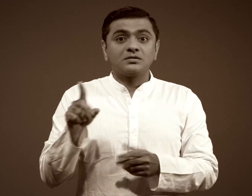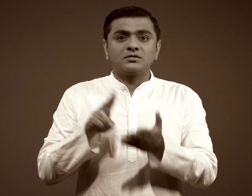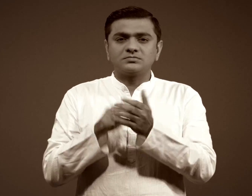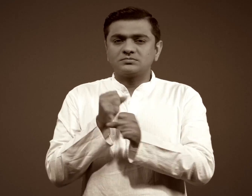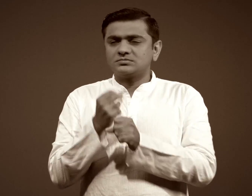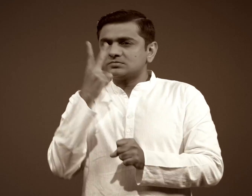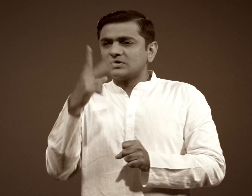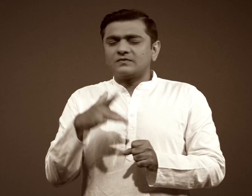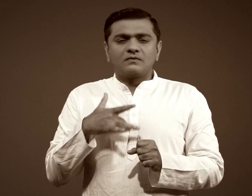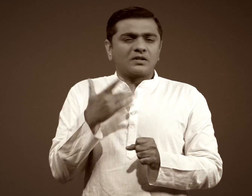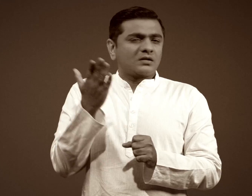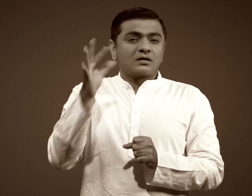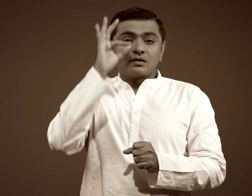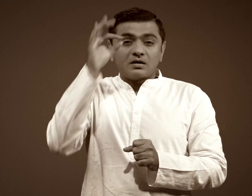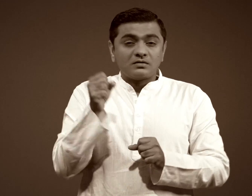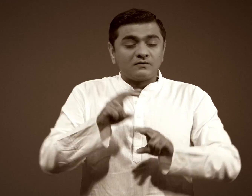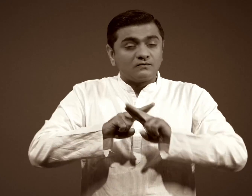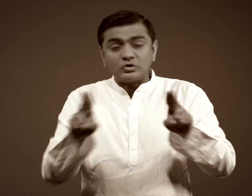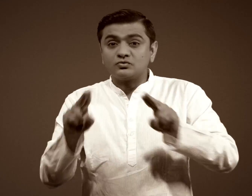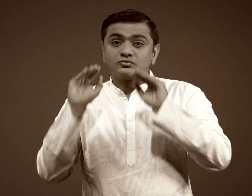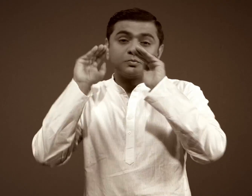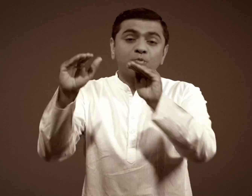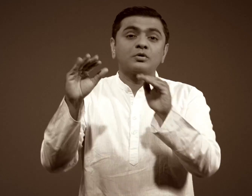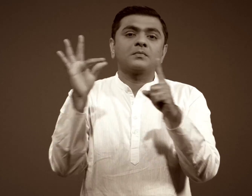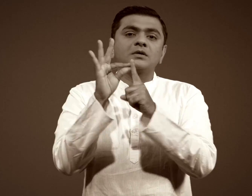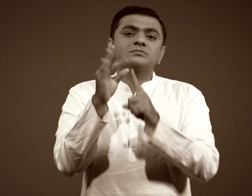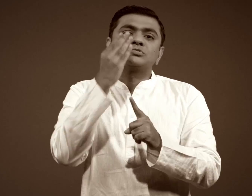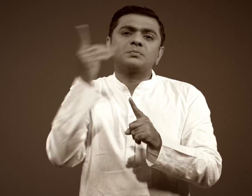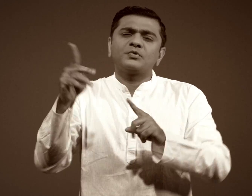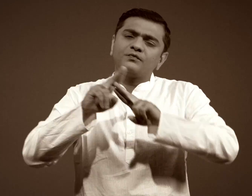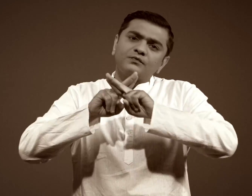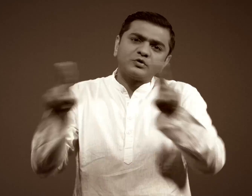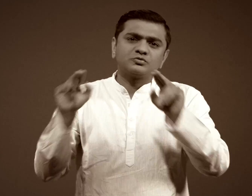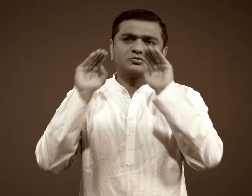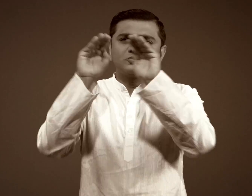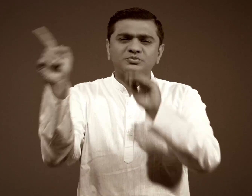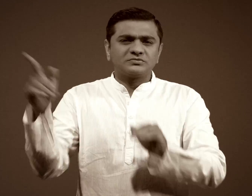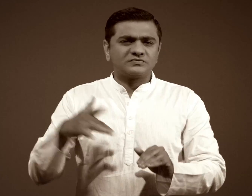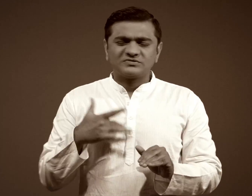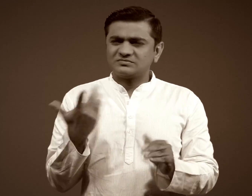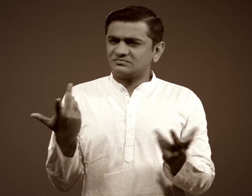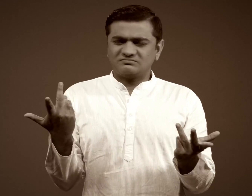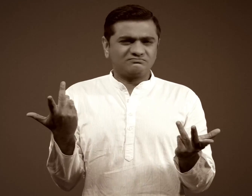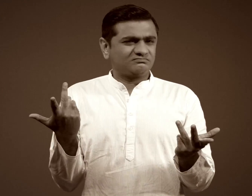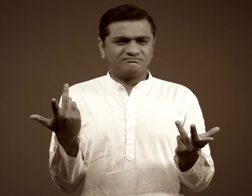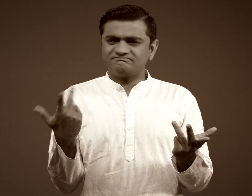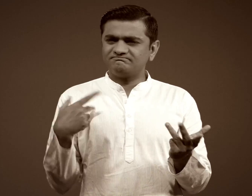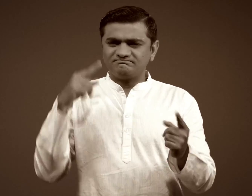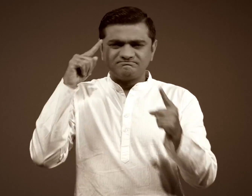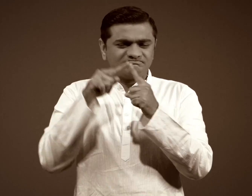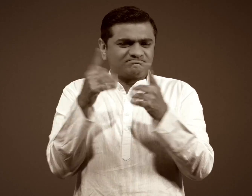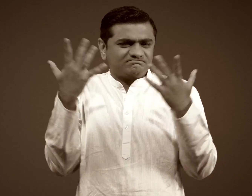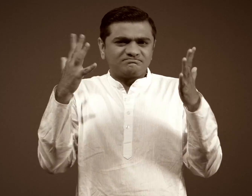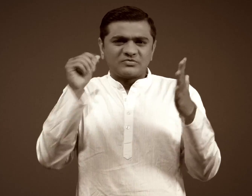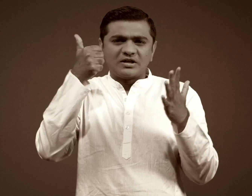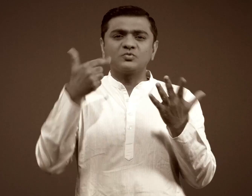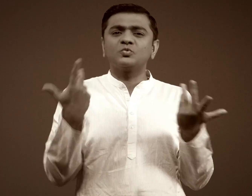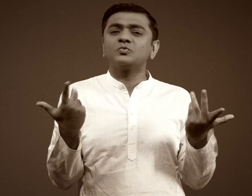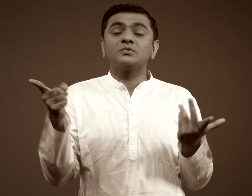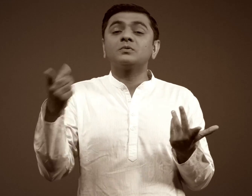Godse felt Gandhiji favored the Pakistan's Muslims, he did not agree with the Mahatma's idea.